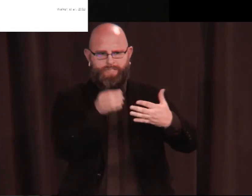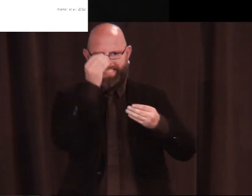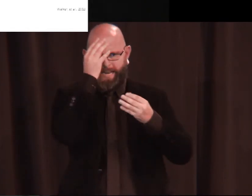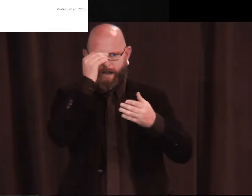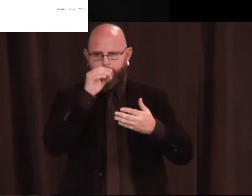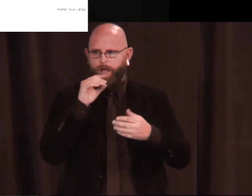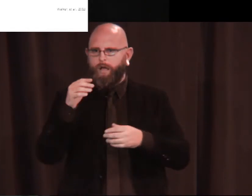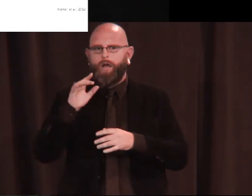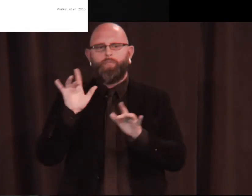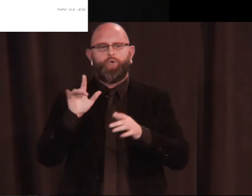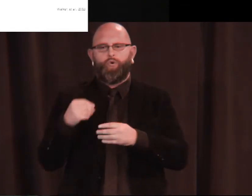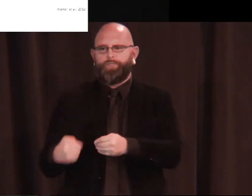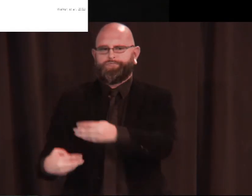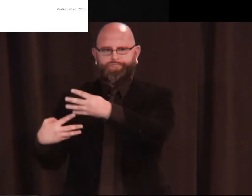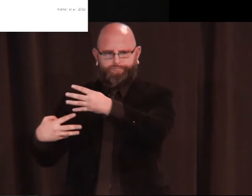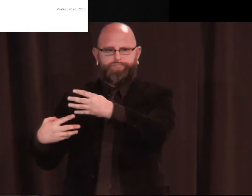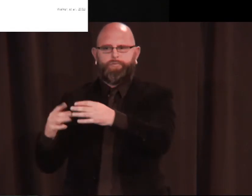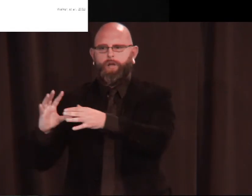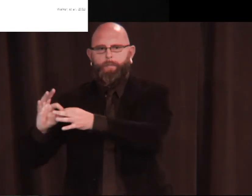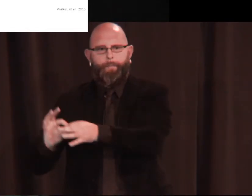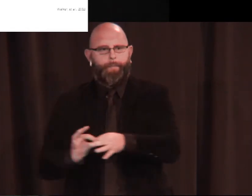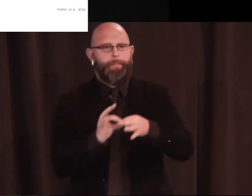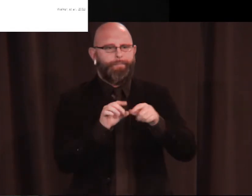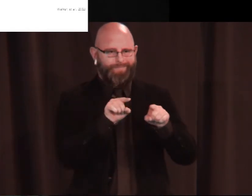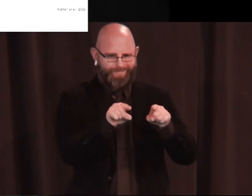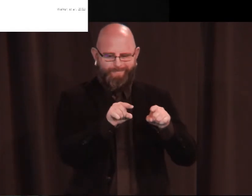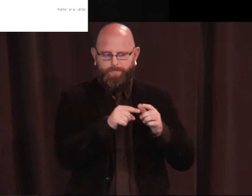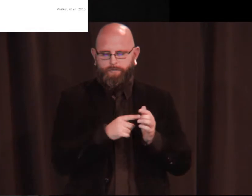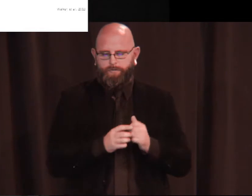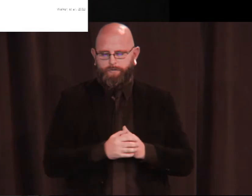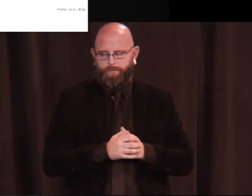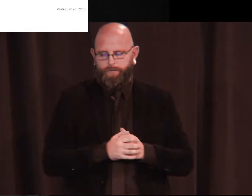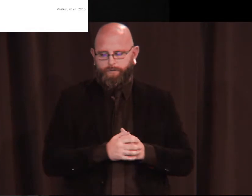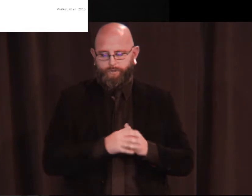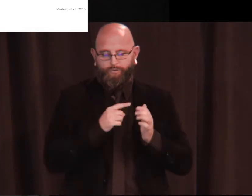and we found that children who were at risk for low hearing aid use were younger,